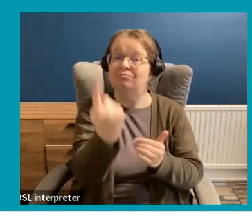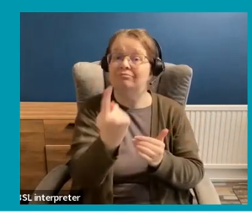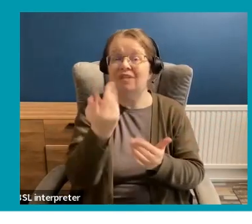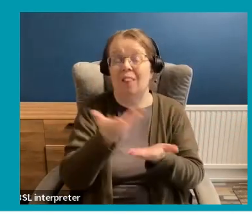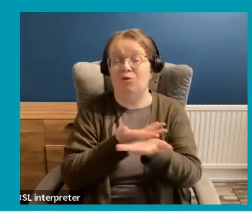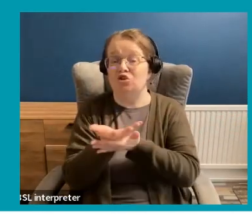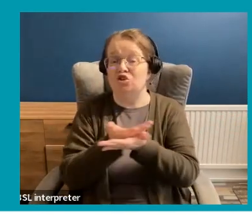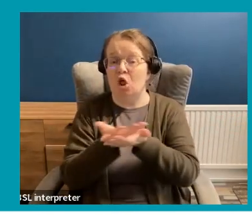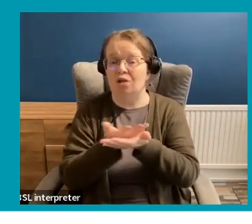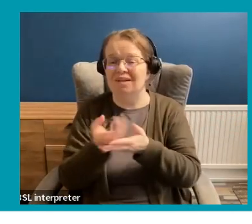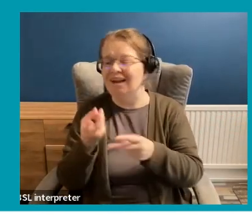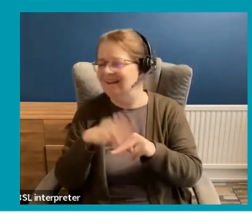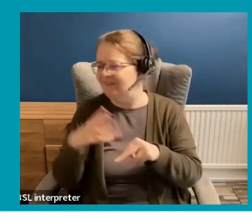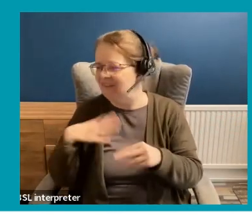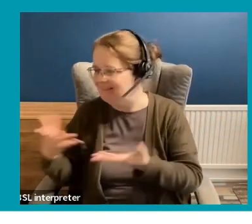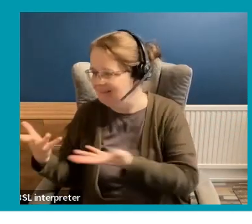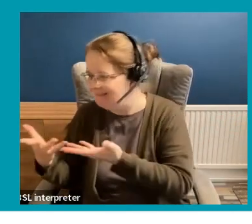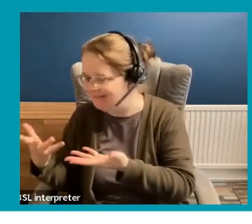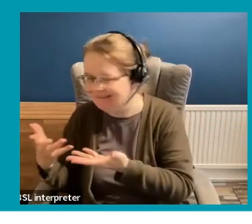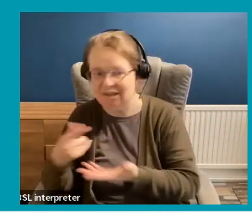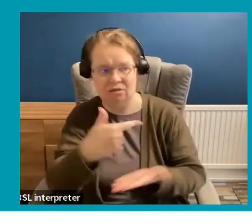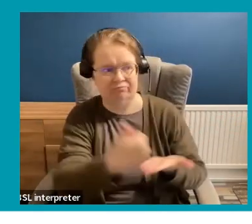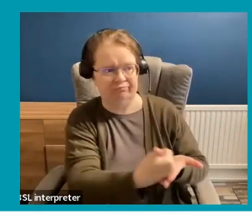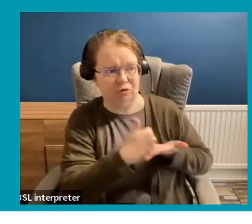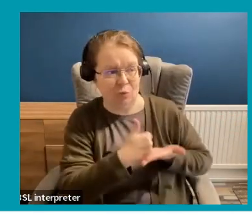if you need his support I am sure he would be happy to have a chat with you.